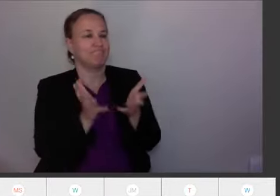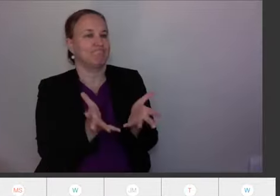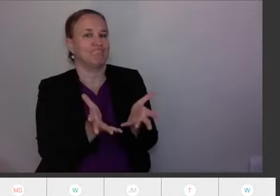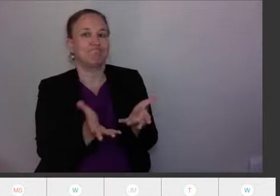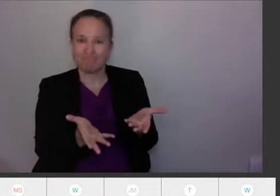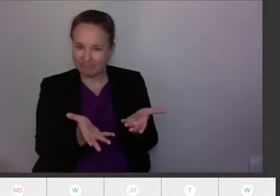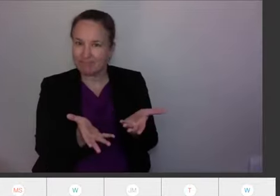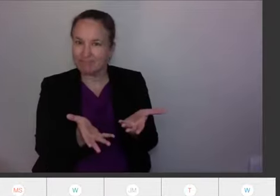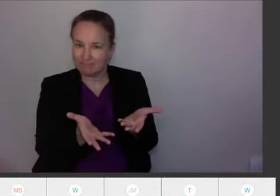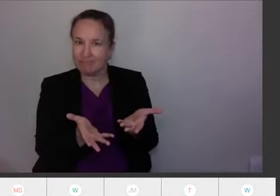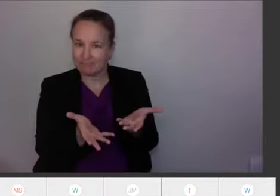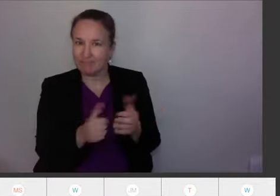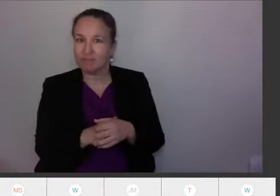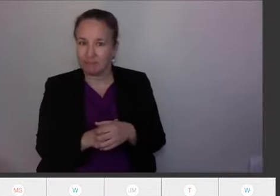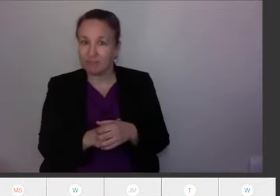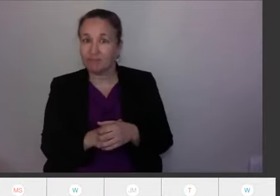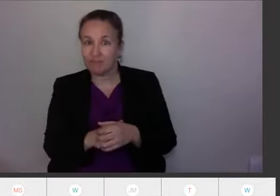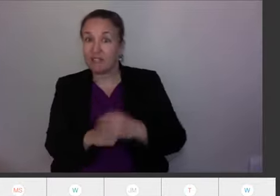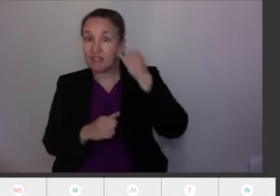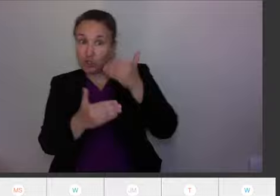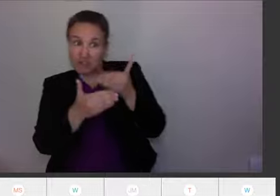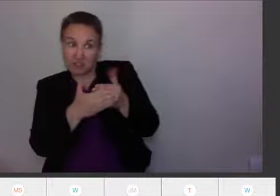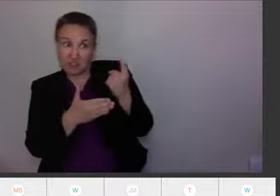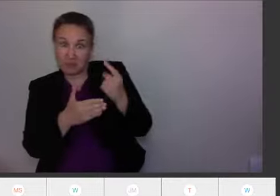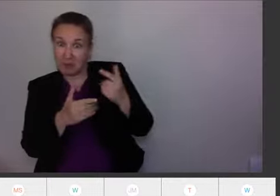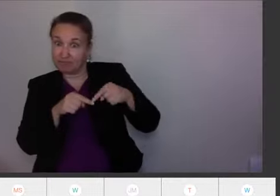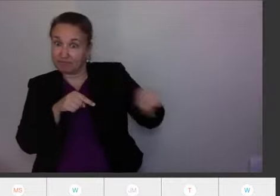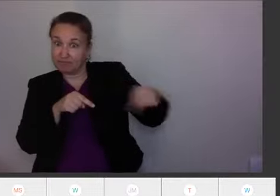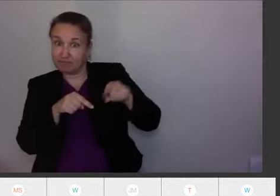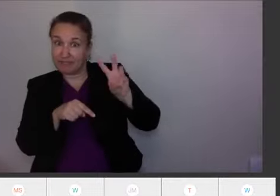whenever you are within six feet of someone who is not in your household you